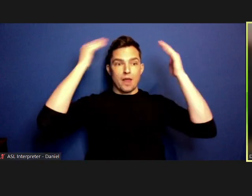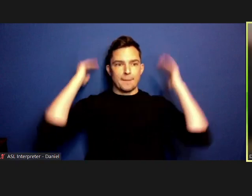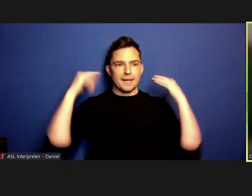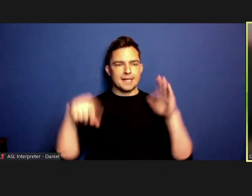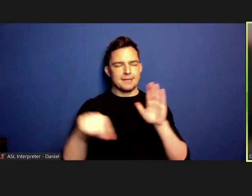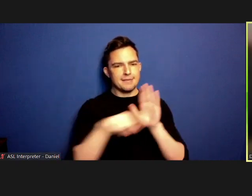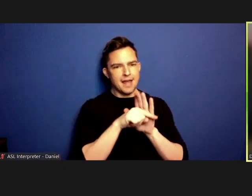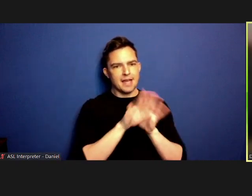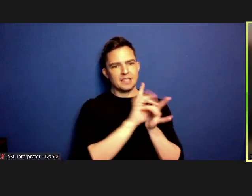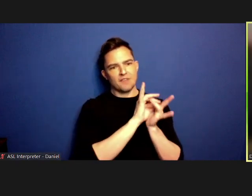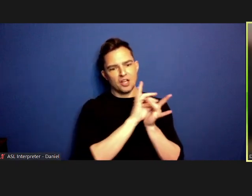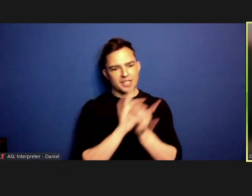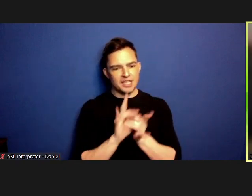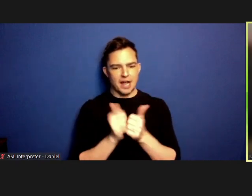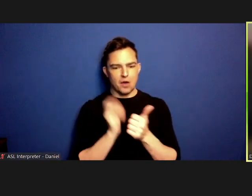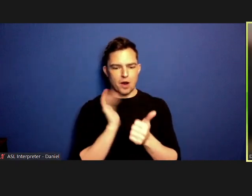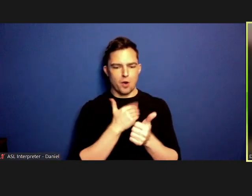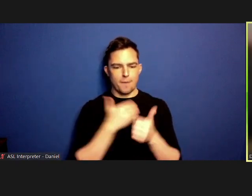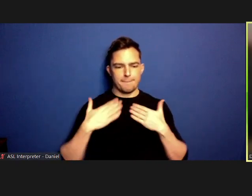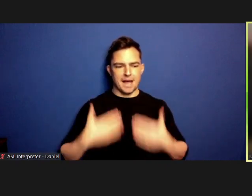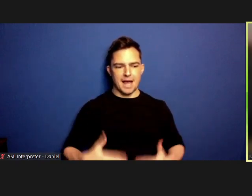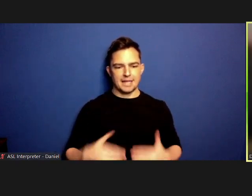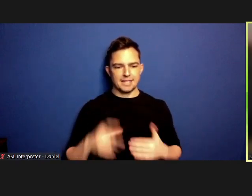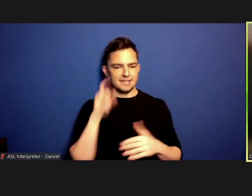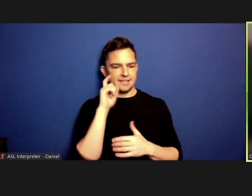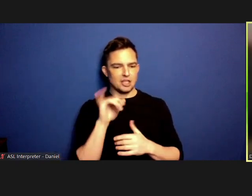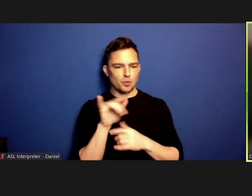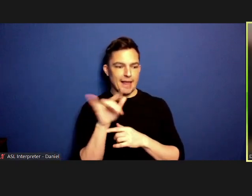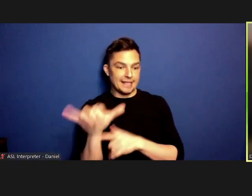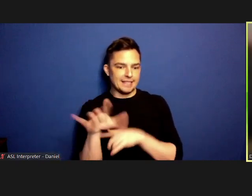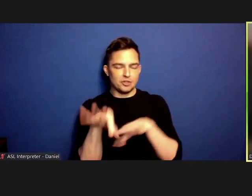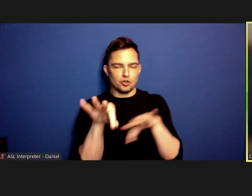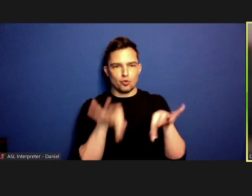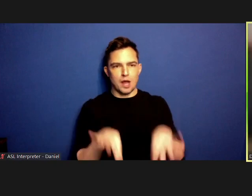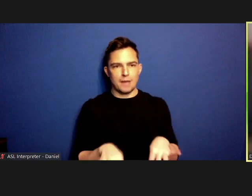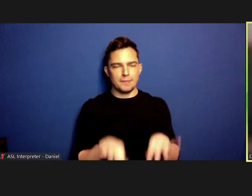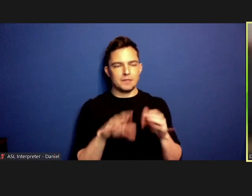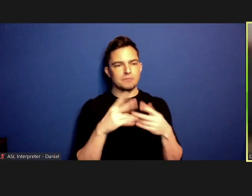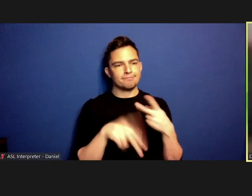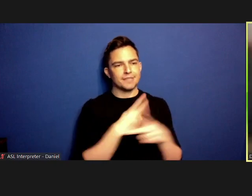to how our bodies are described how our sexualities are described, the type of sex we're having,